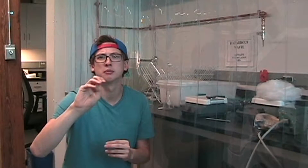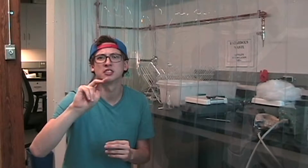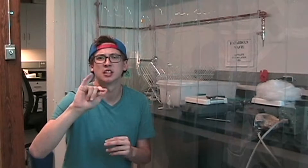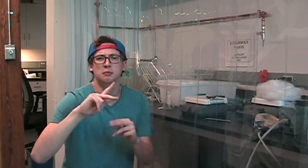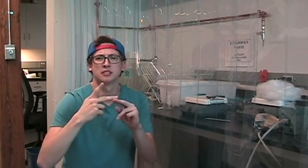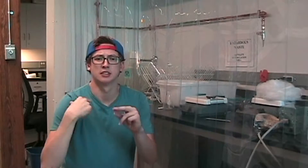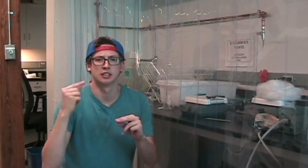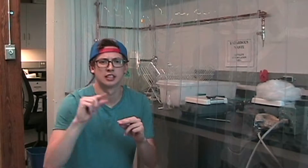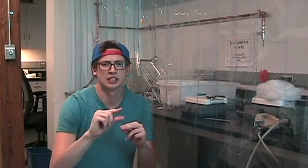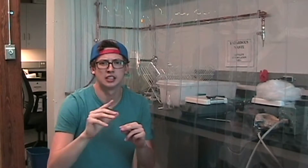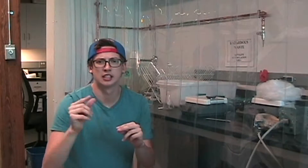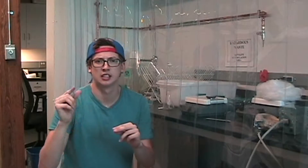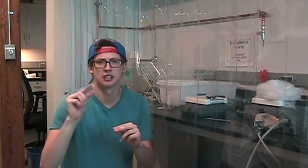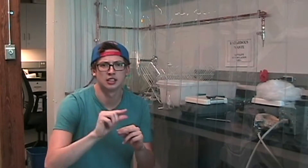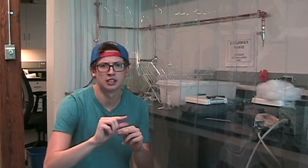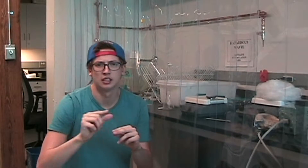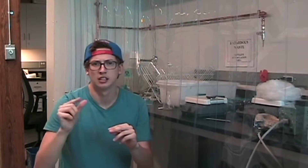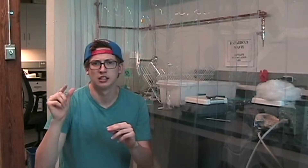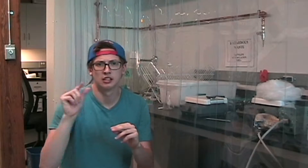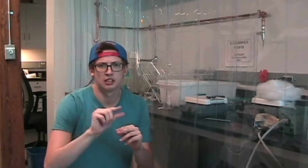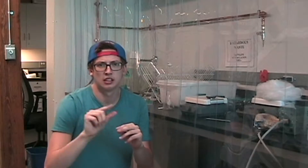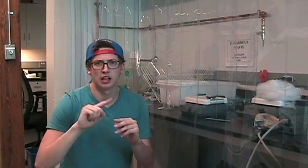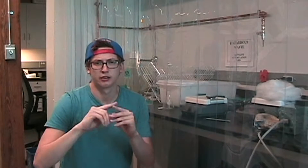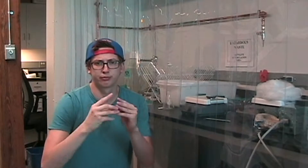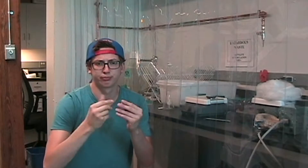It was added incrementally, which means little by little.